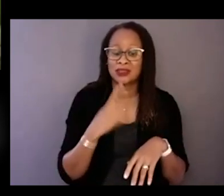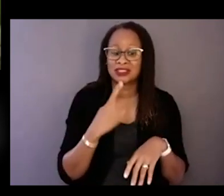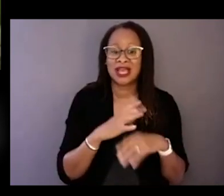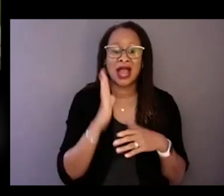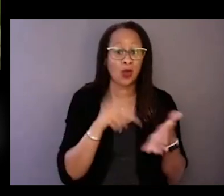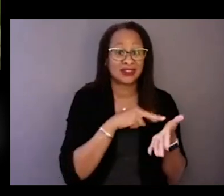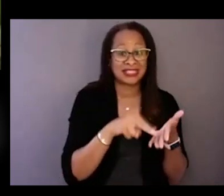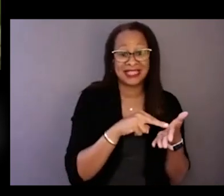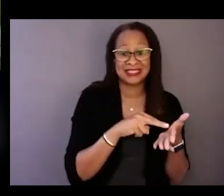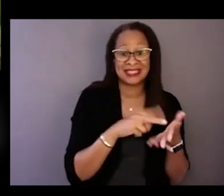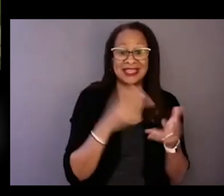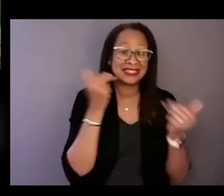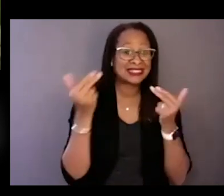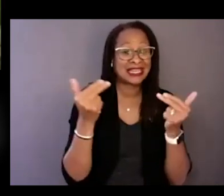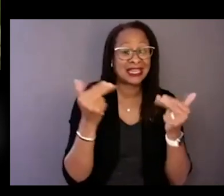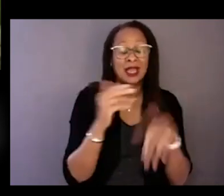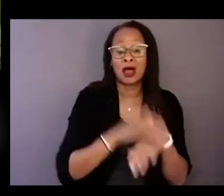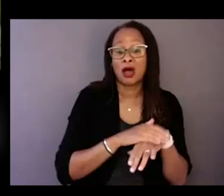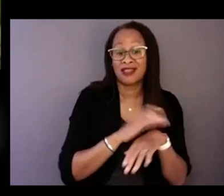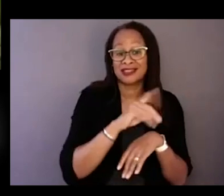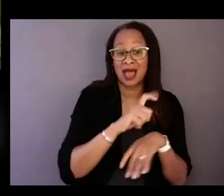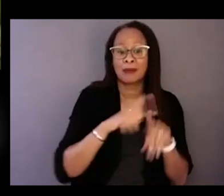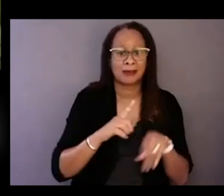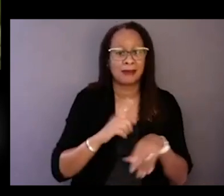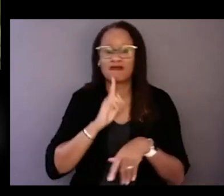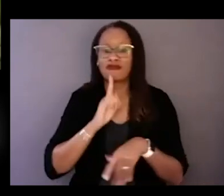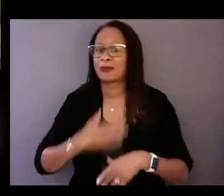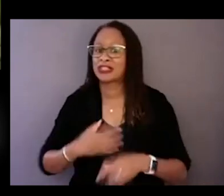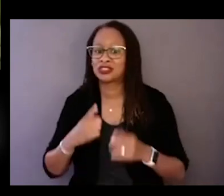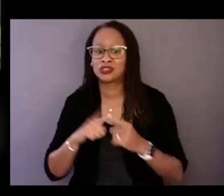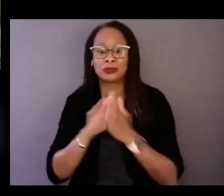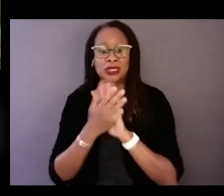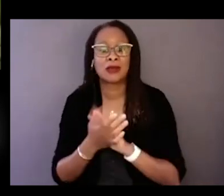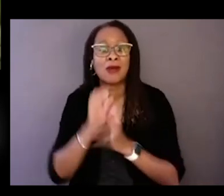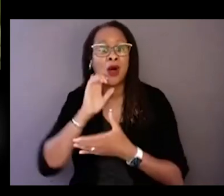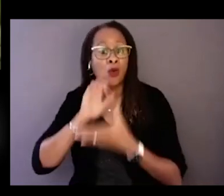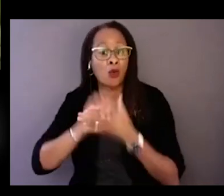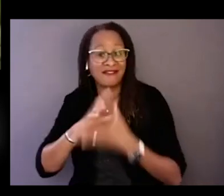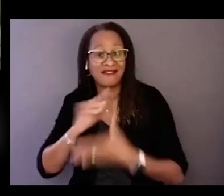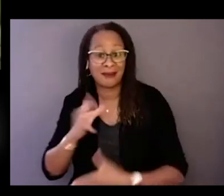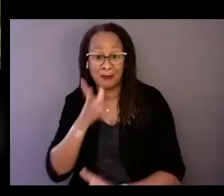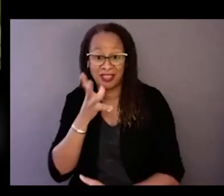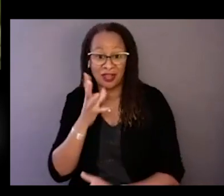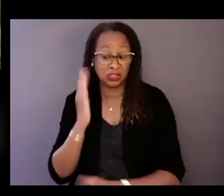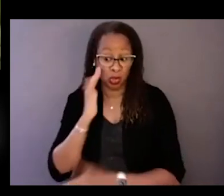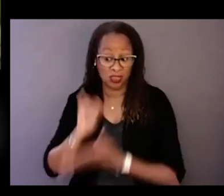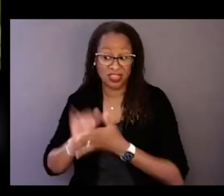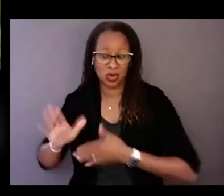My real passion is to be a wife and mother. And to know that and then see her be treated that way was so,